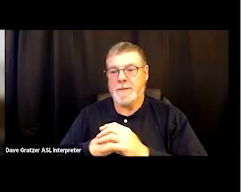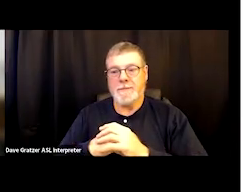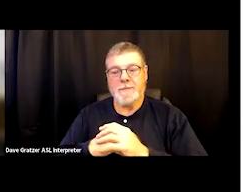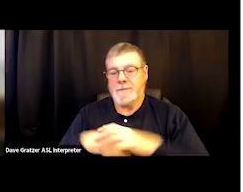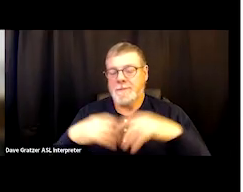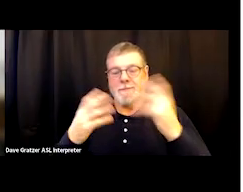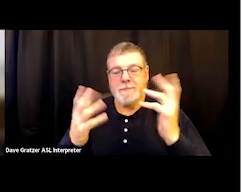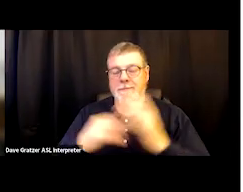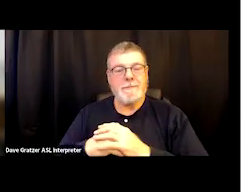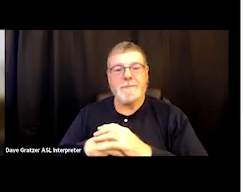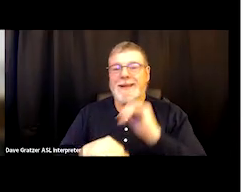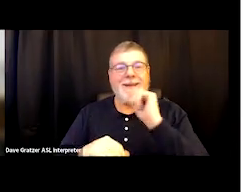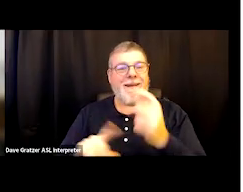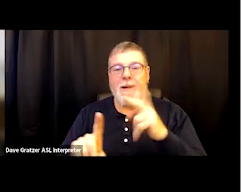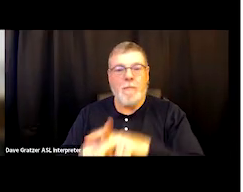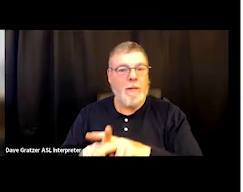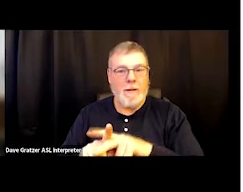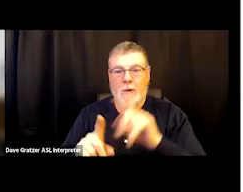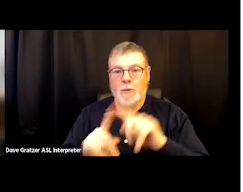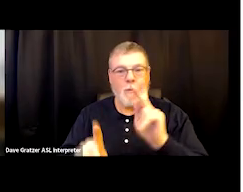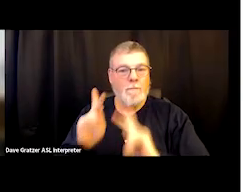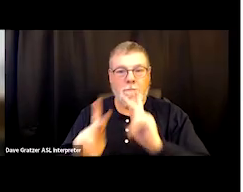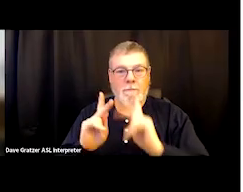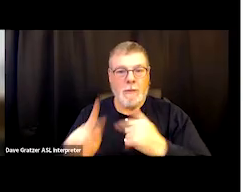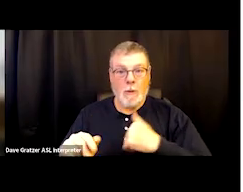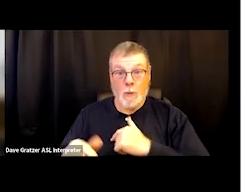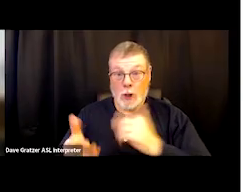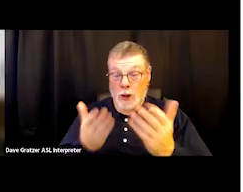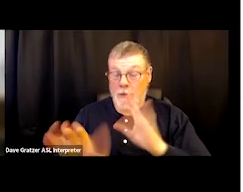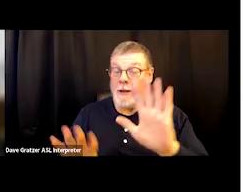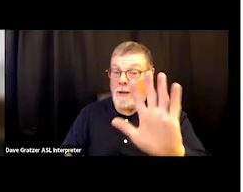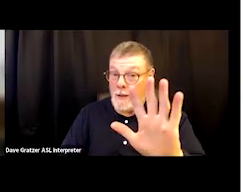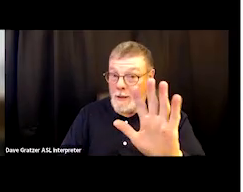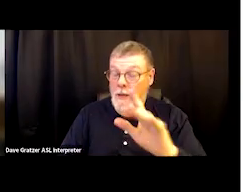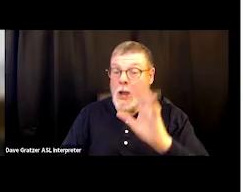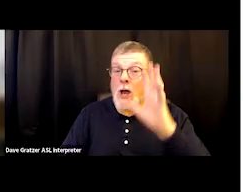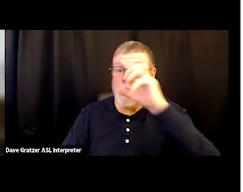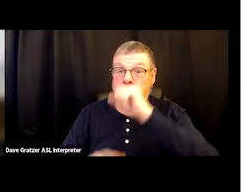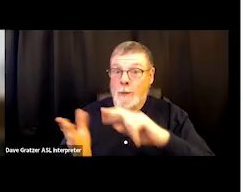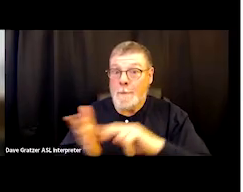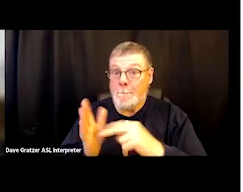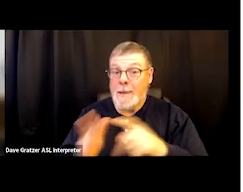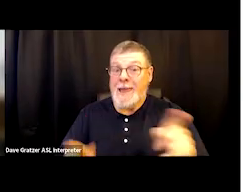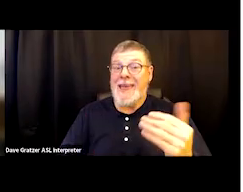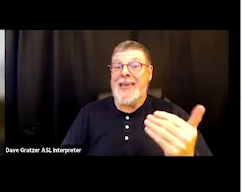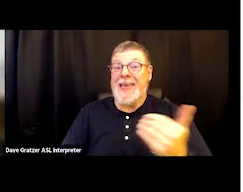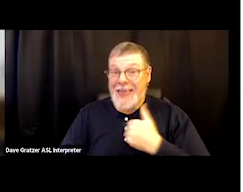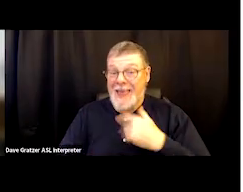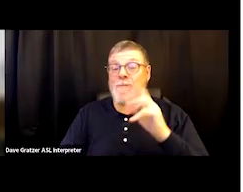It's not a factor with the people that we're serving. However, don't assume that the applicant does or does not have resources.